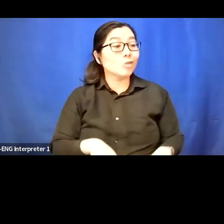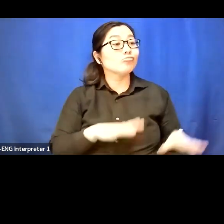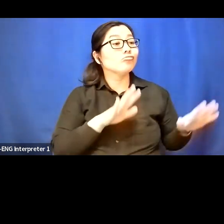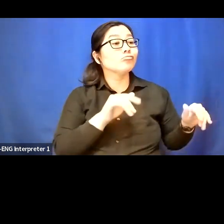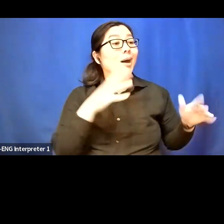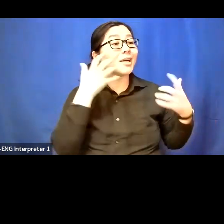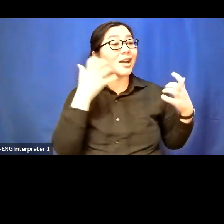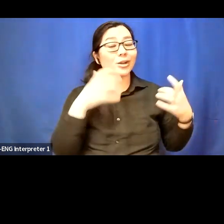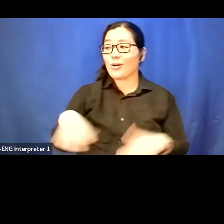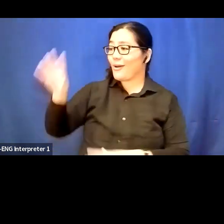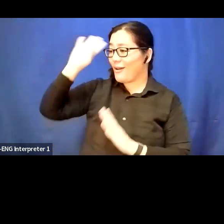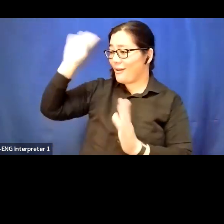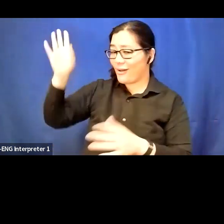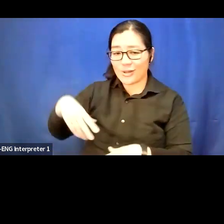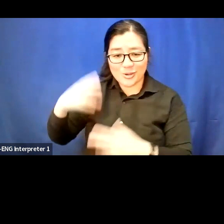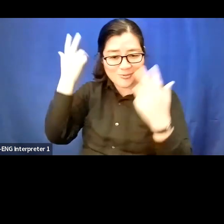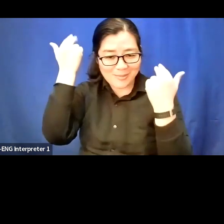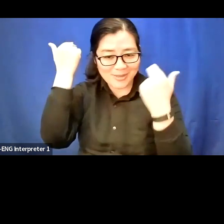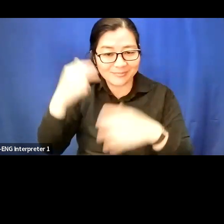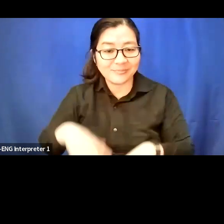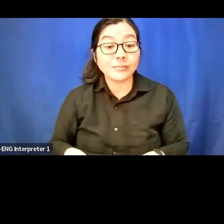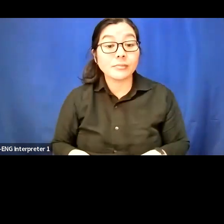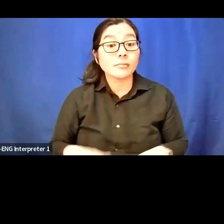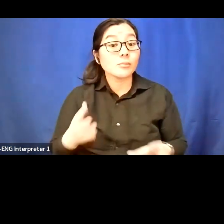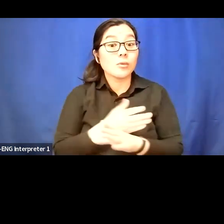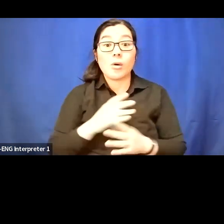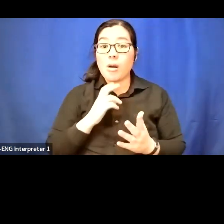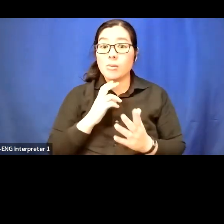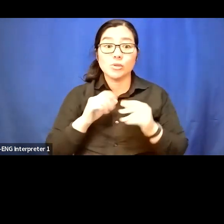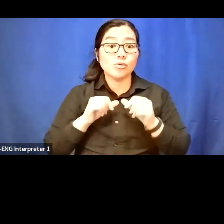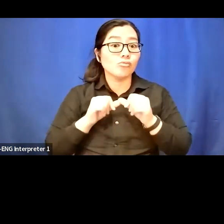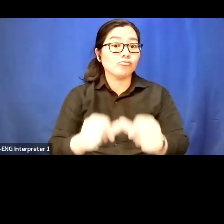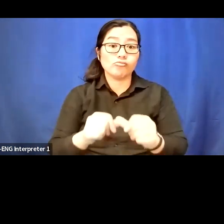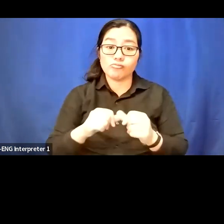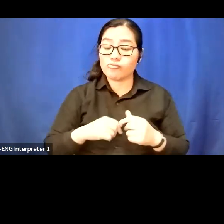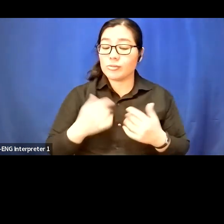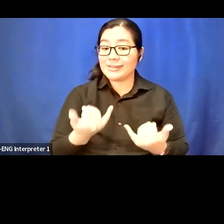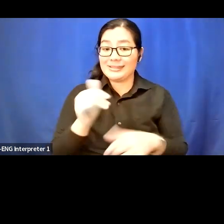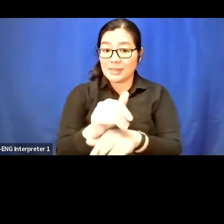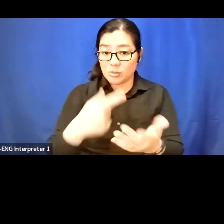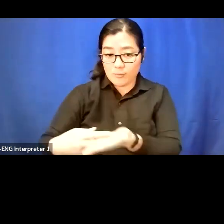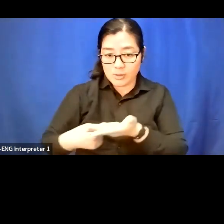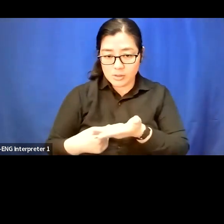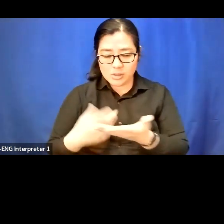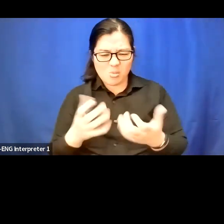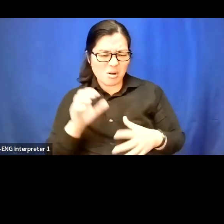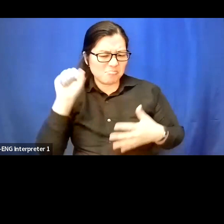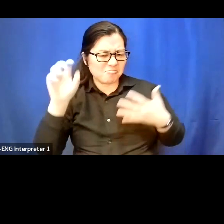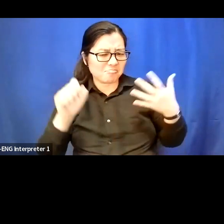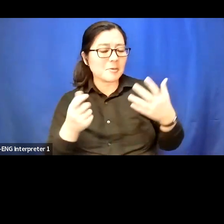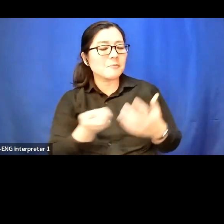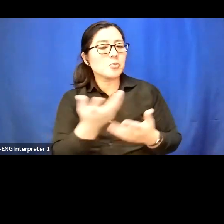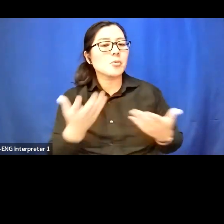So before we get into tonight's conversation, I just want to say a few things about this series.